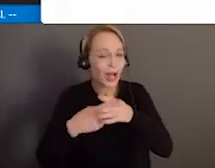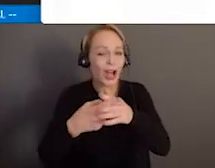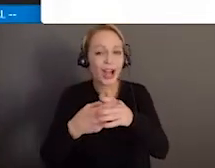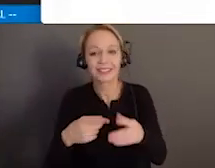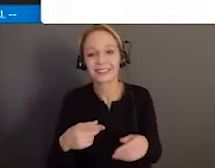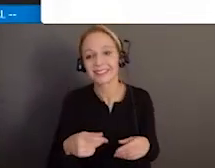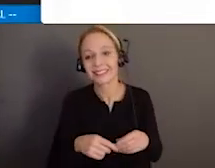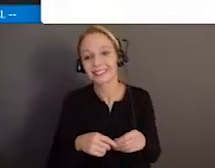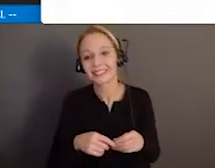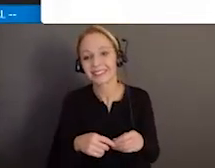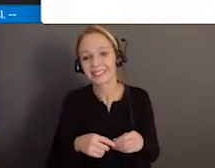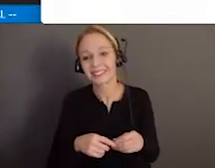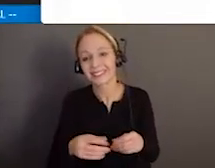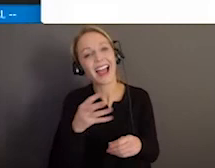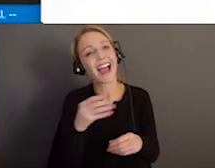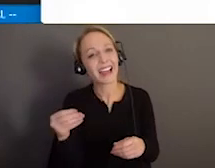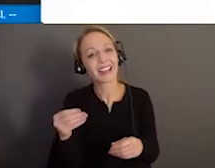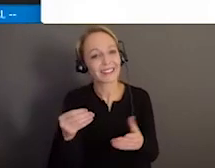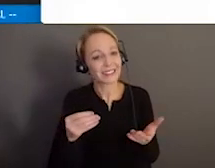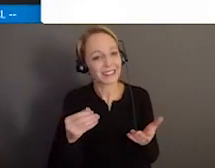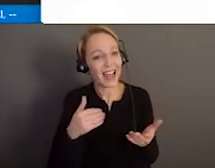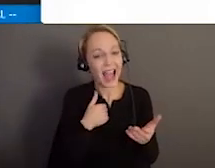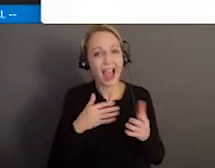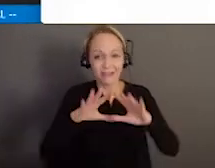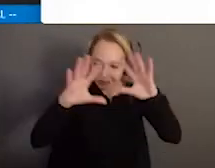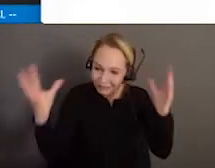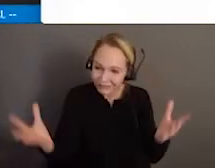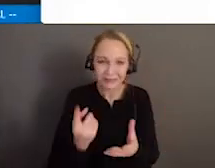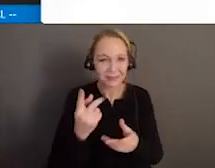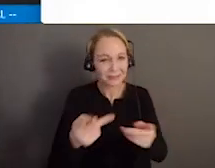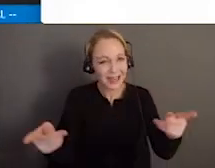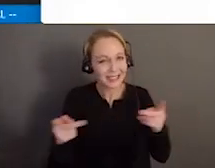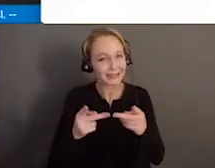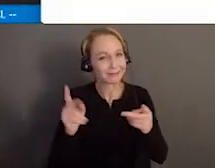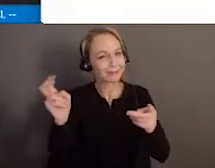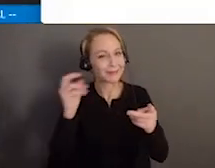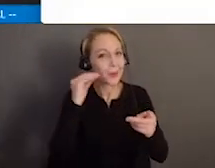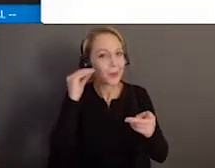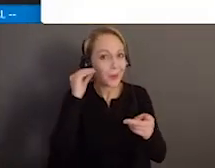DEVELOPER TOOLS IS GREAT. PRETTY COOL, DON'T YOU THINK?